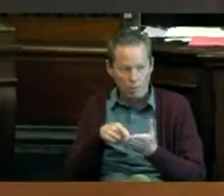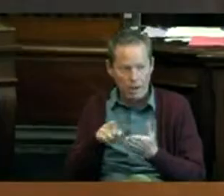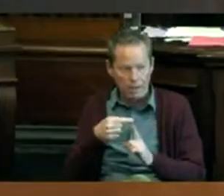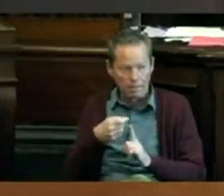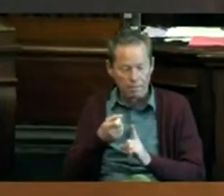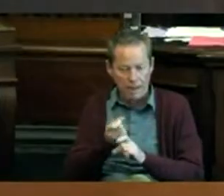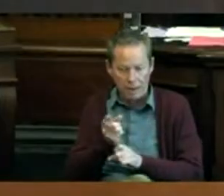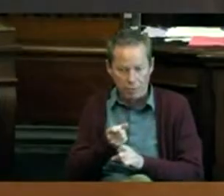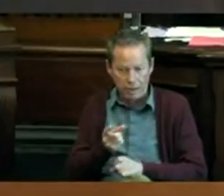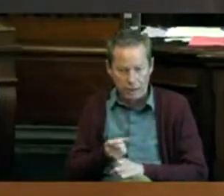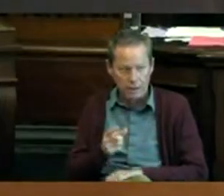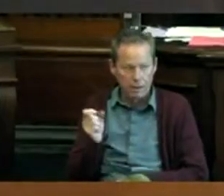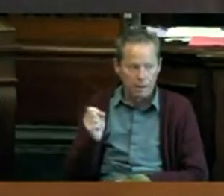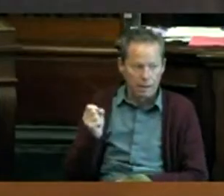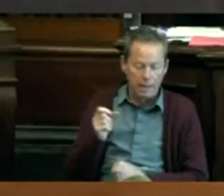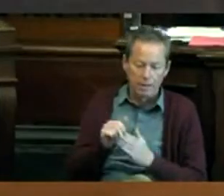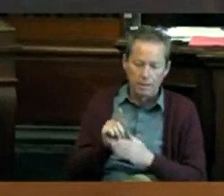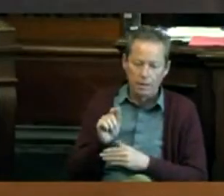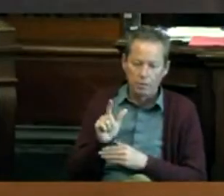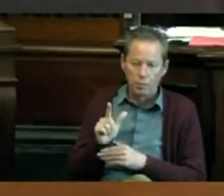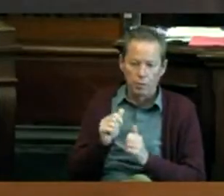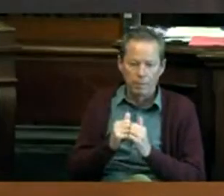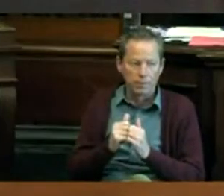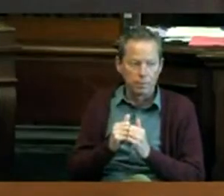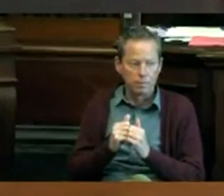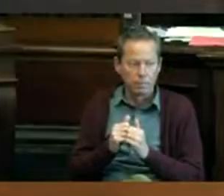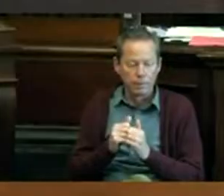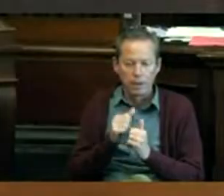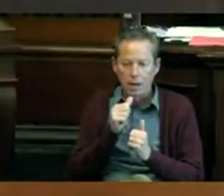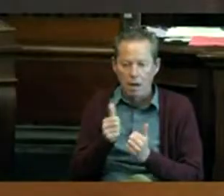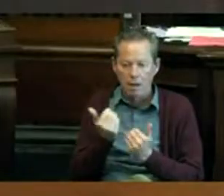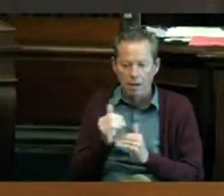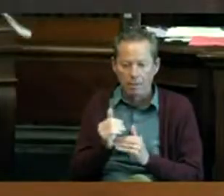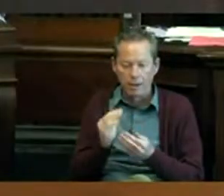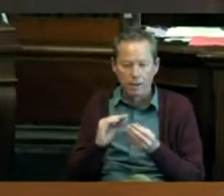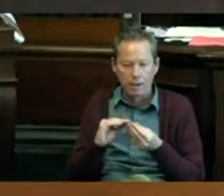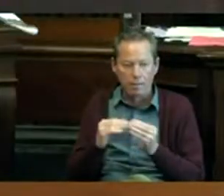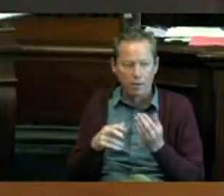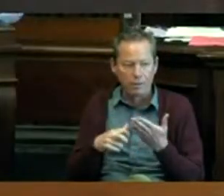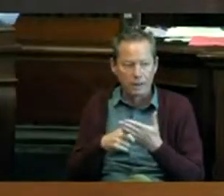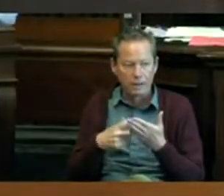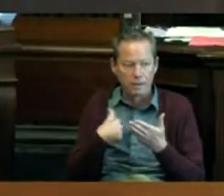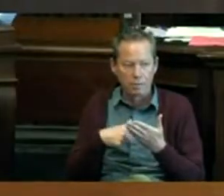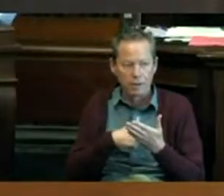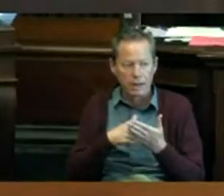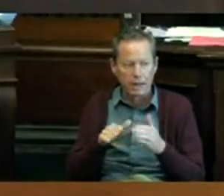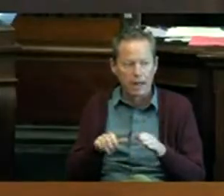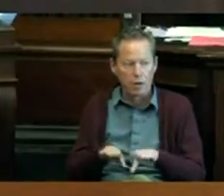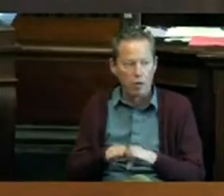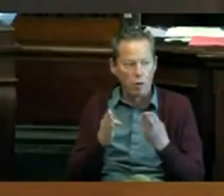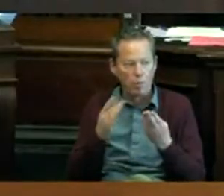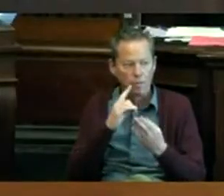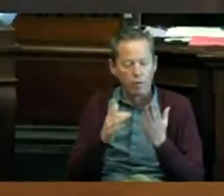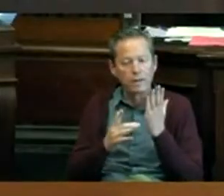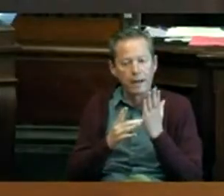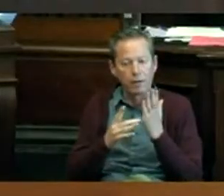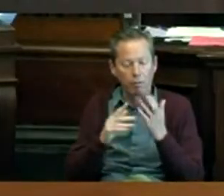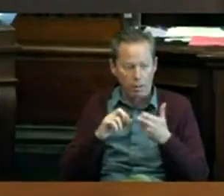kind of technical assistance, is that baked into what we pay them on an annual basis? Yes. This